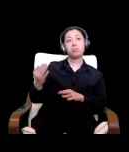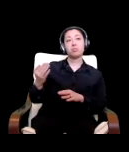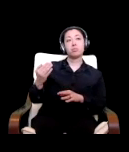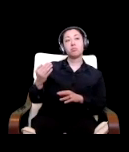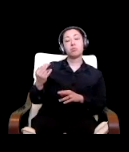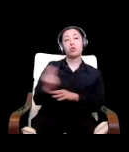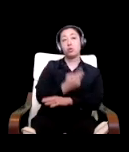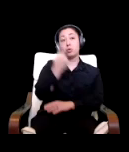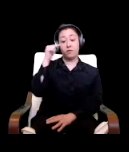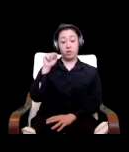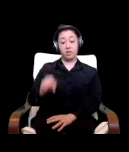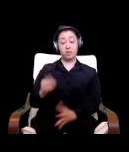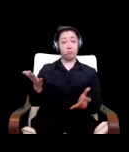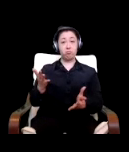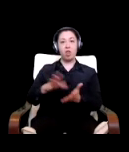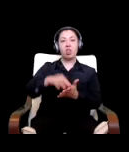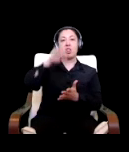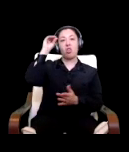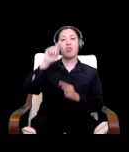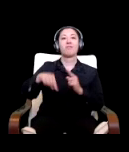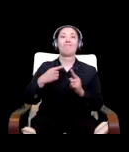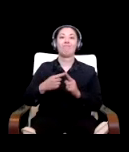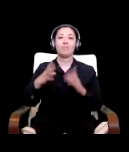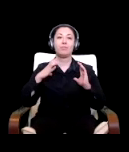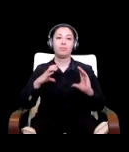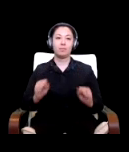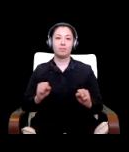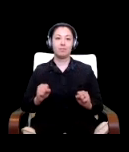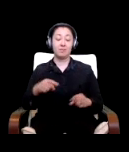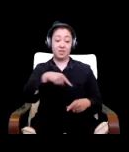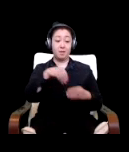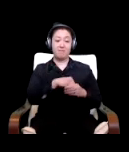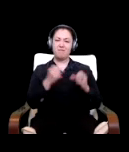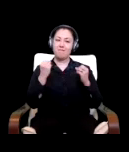syndrome, there's a lot of information here about the different characteristics of charge